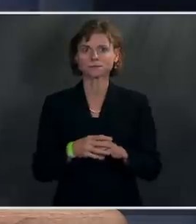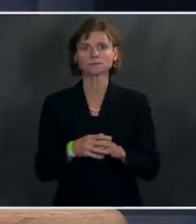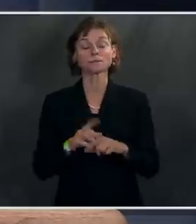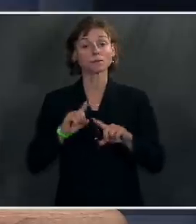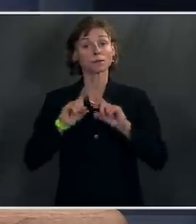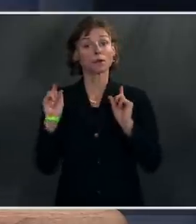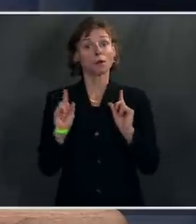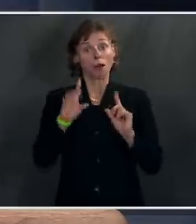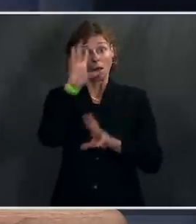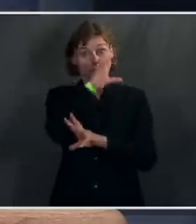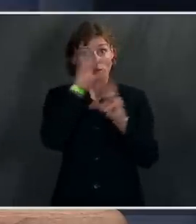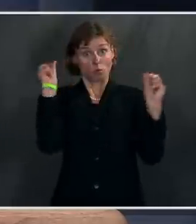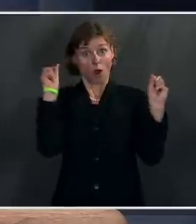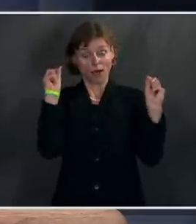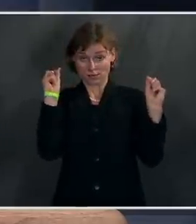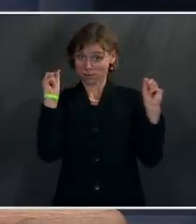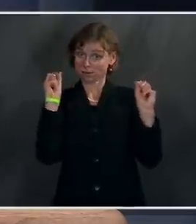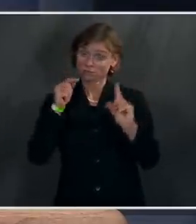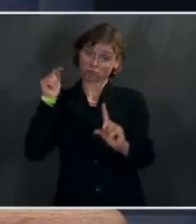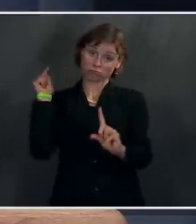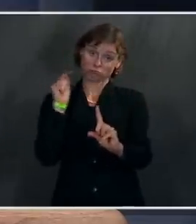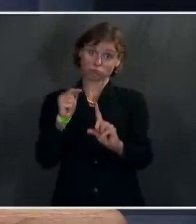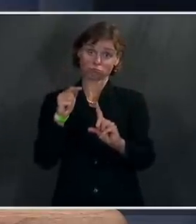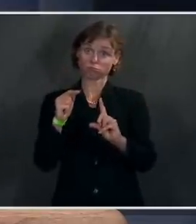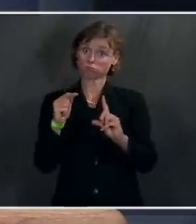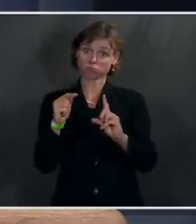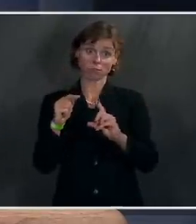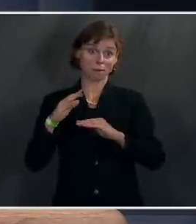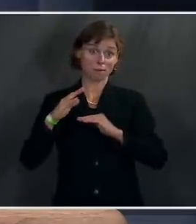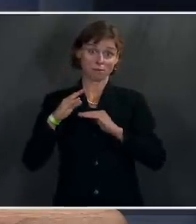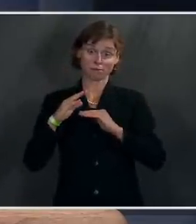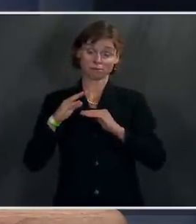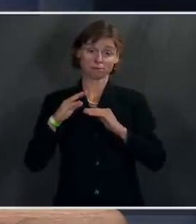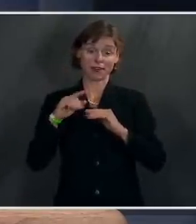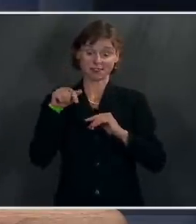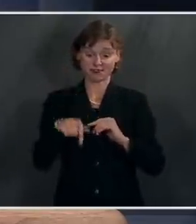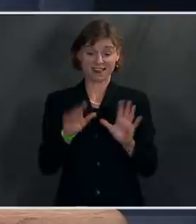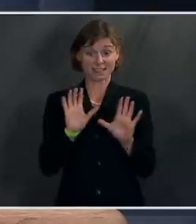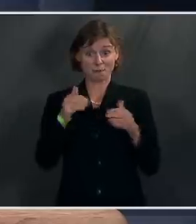the President's bottom line is that this is a package. The risk here, as he has said many times,